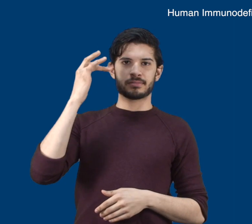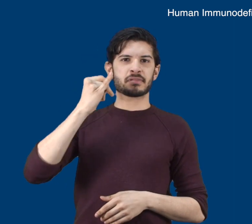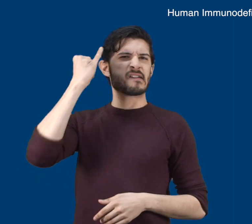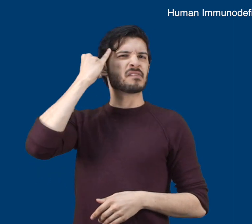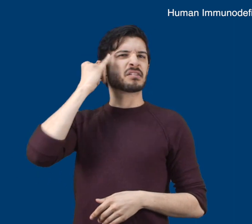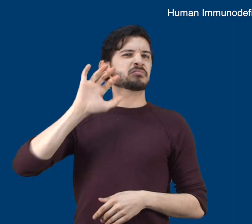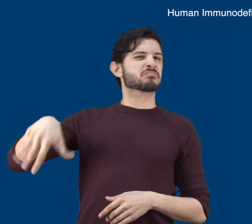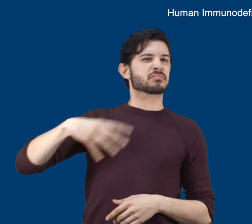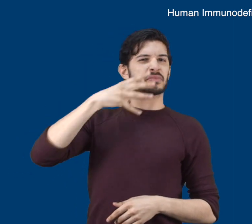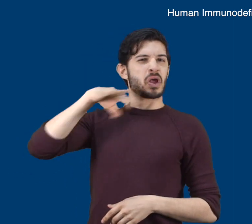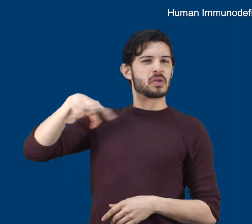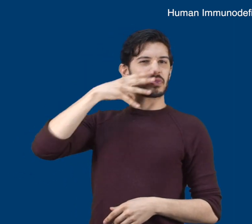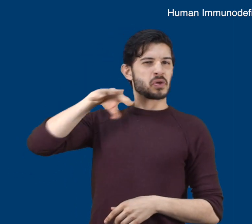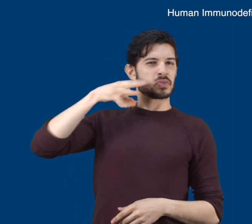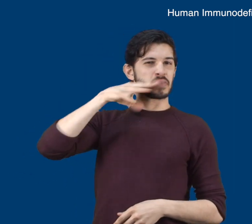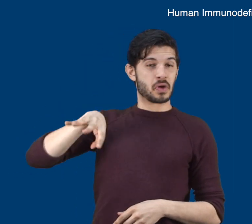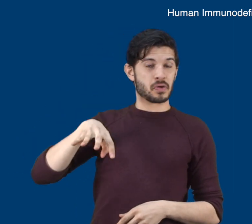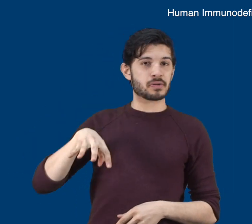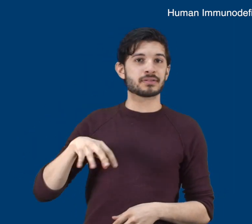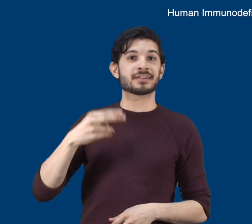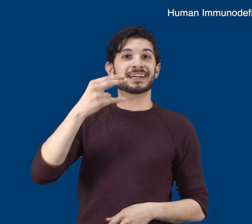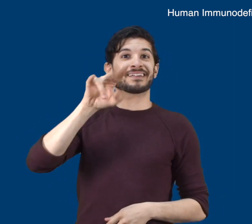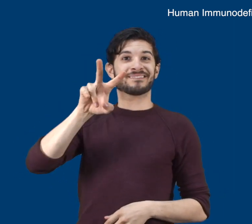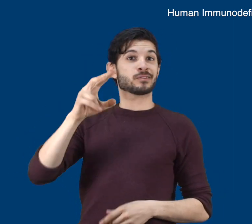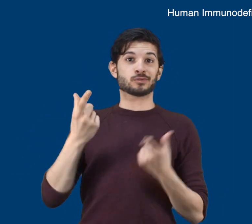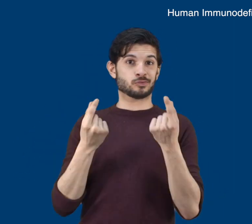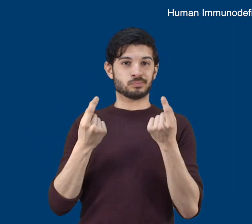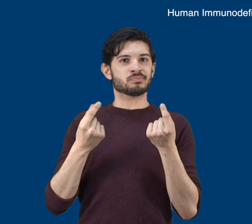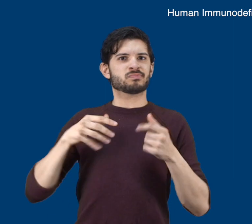because if you ignore or do not follow your treatments,